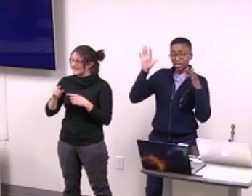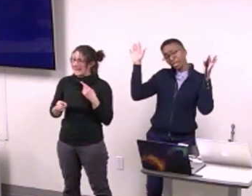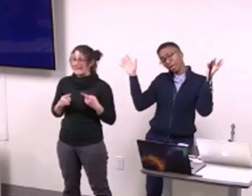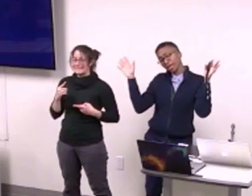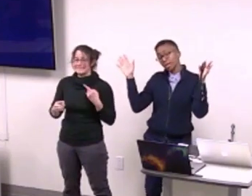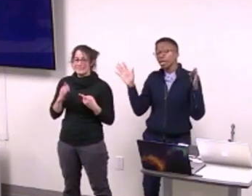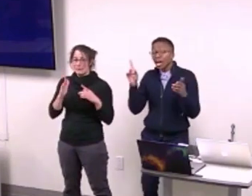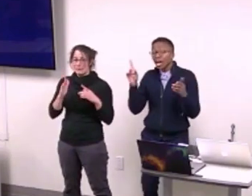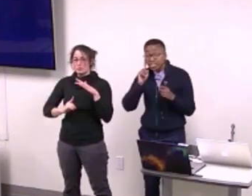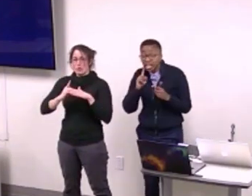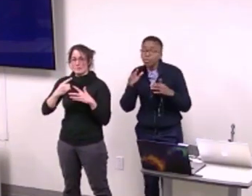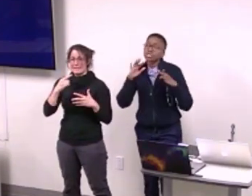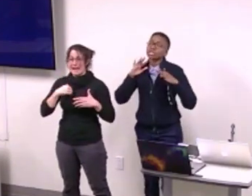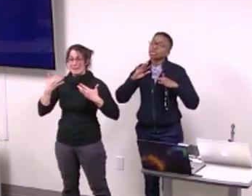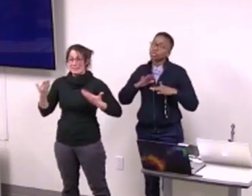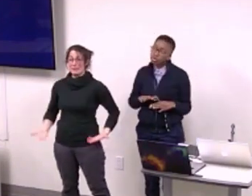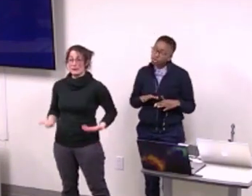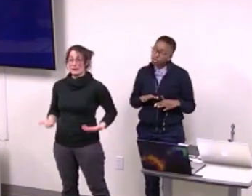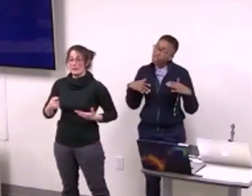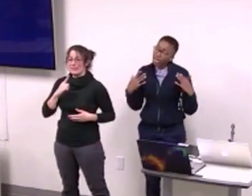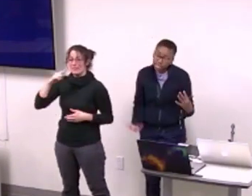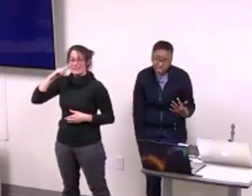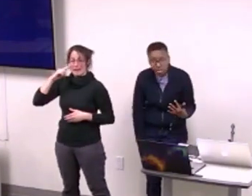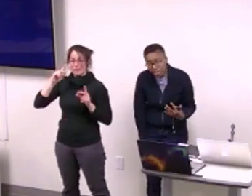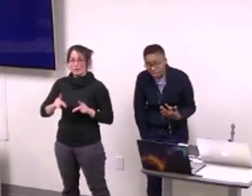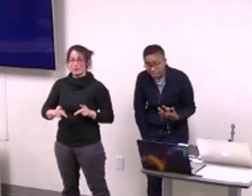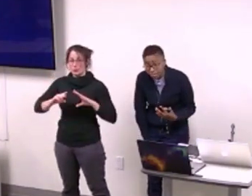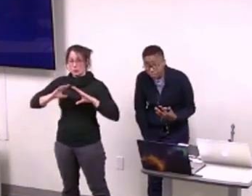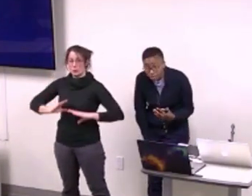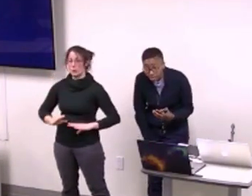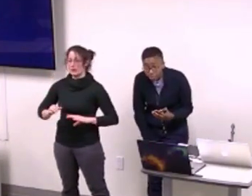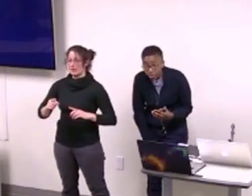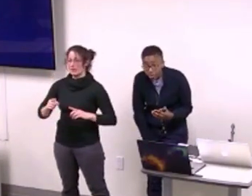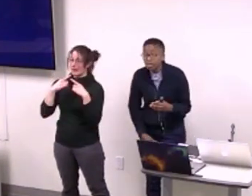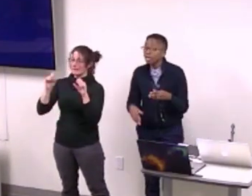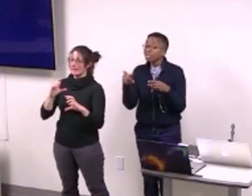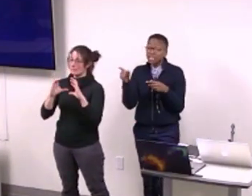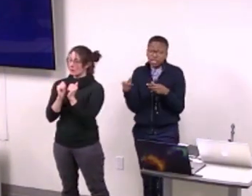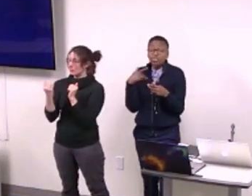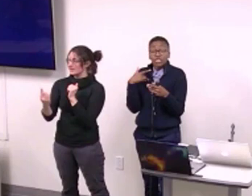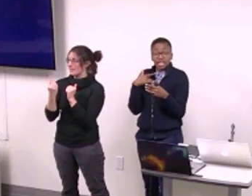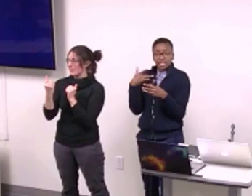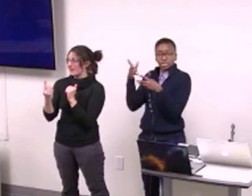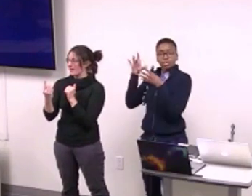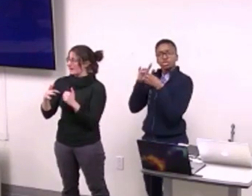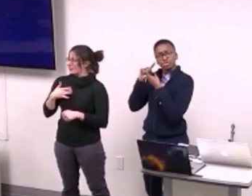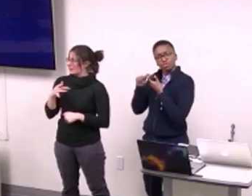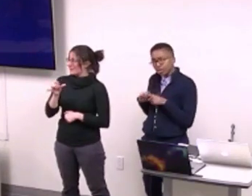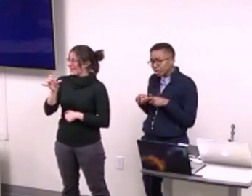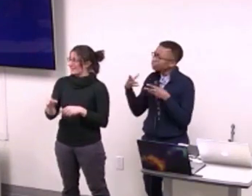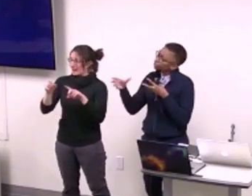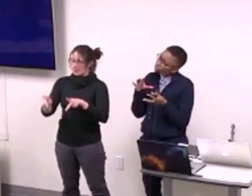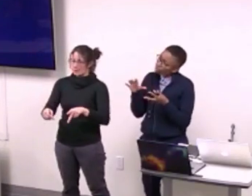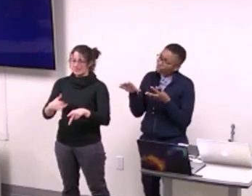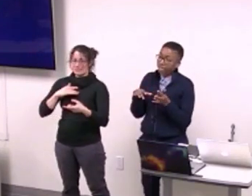And the deaf person's like whoo! Finally somebody I can communicate with. And you feel like this person's your friend. You can communicate.